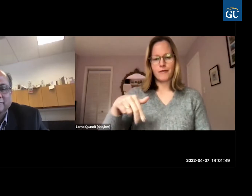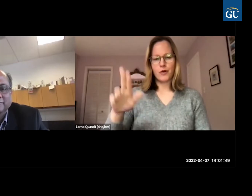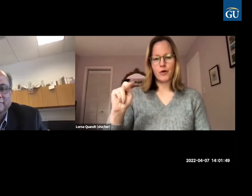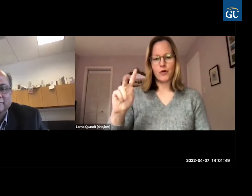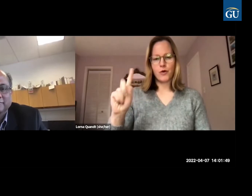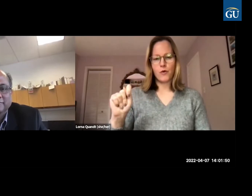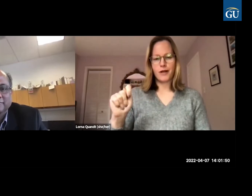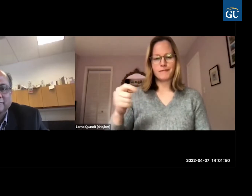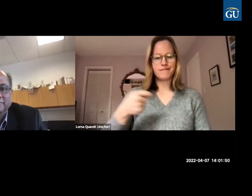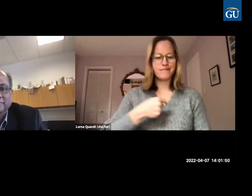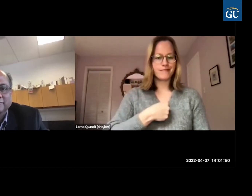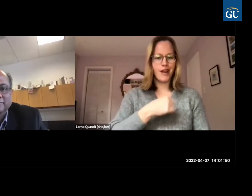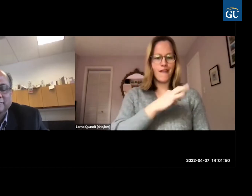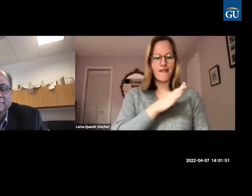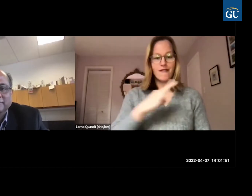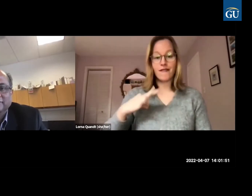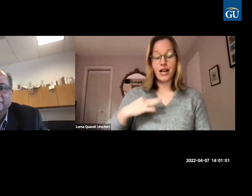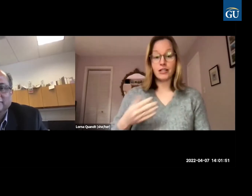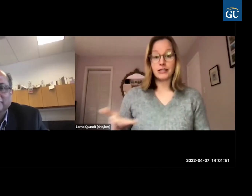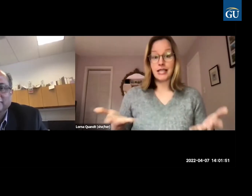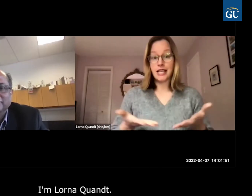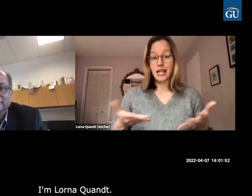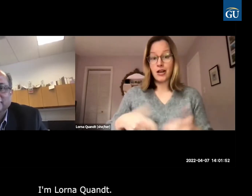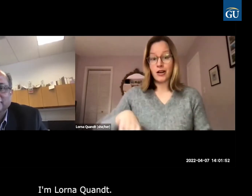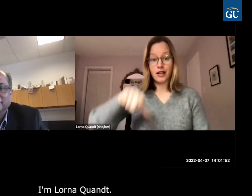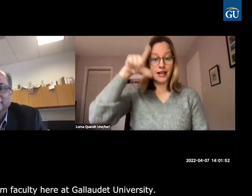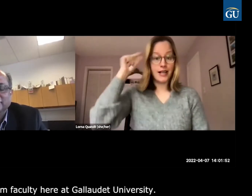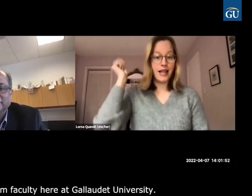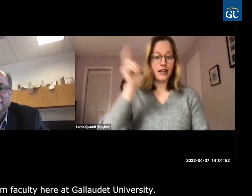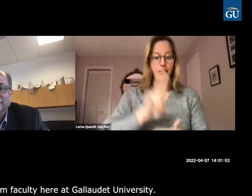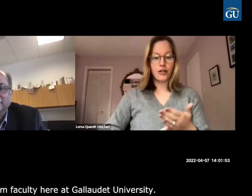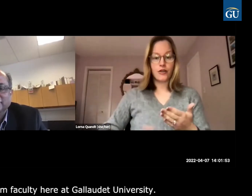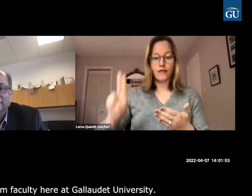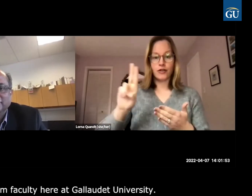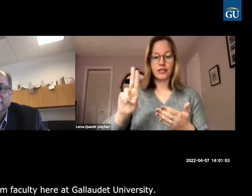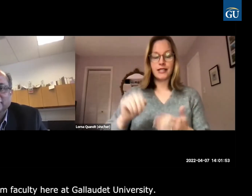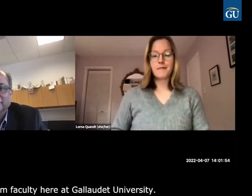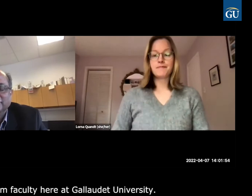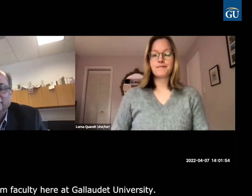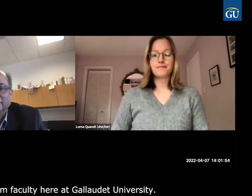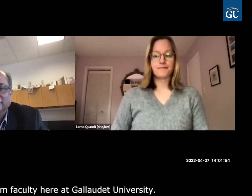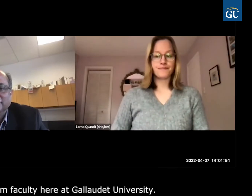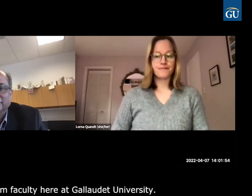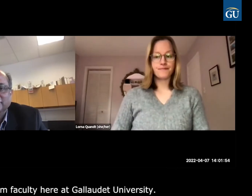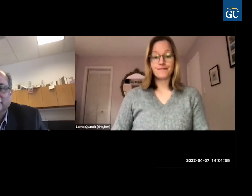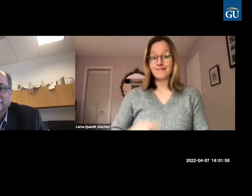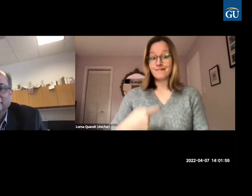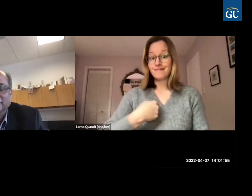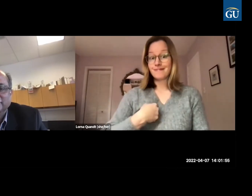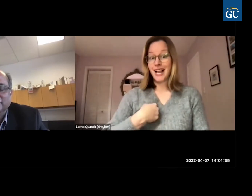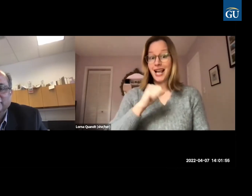i'm lorna quandt i'm faculty here at gallaudet